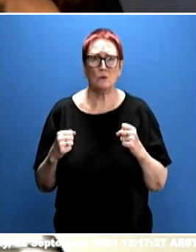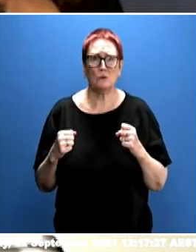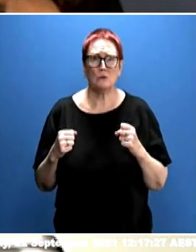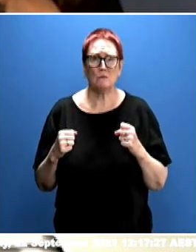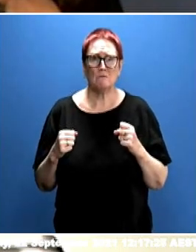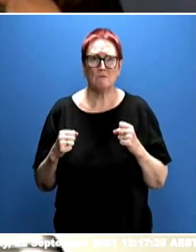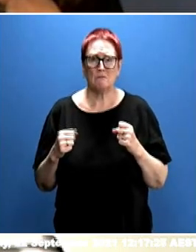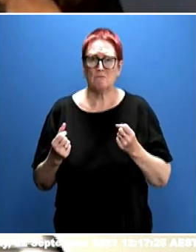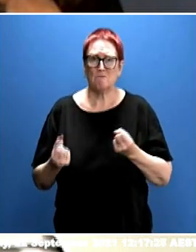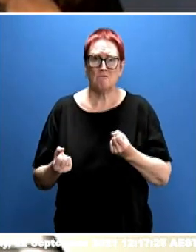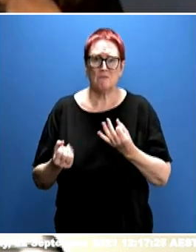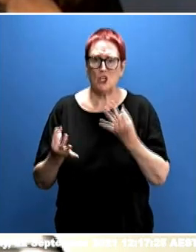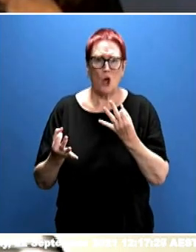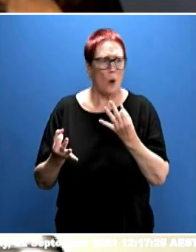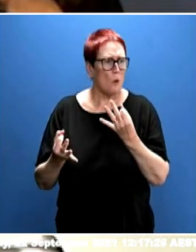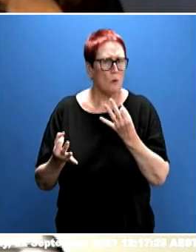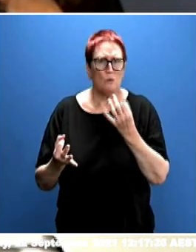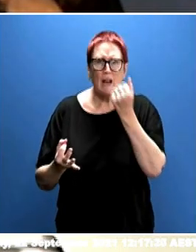any Aboriginal workers that I could see there.